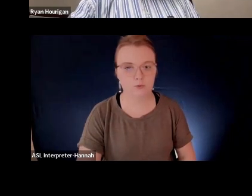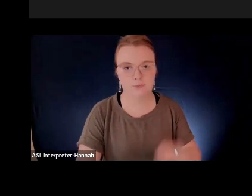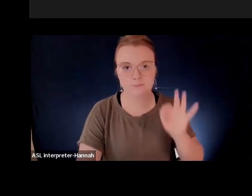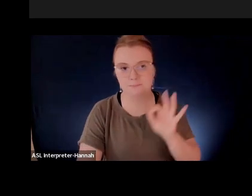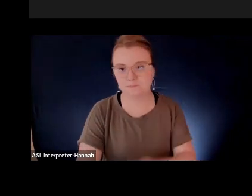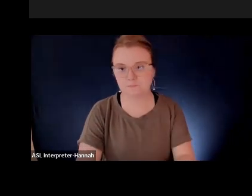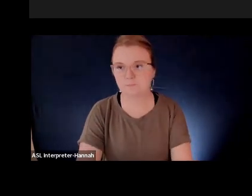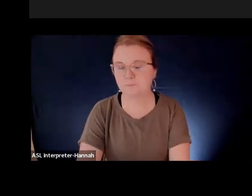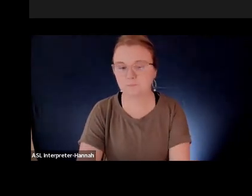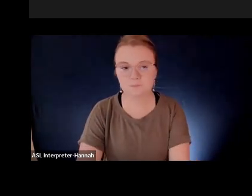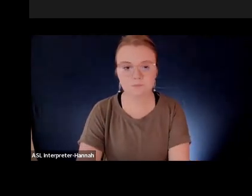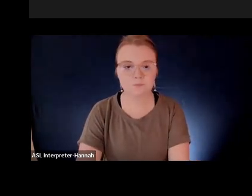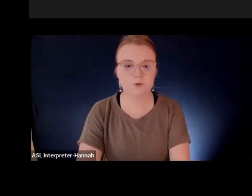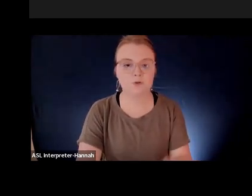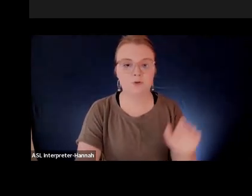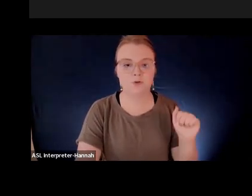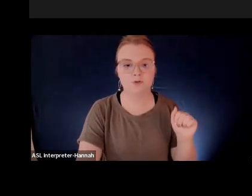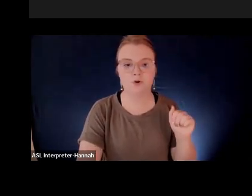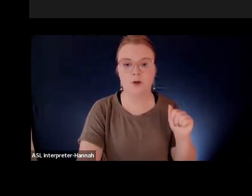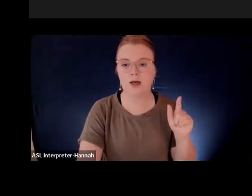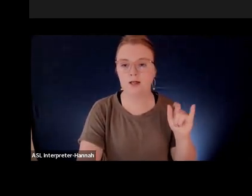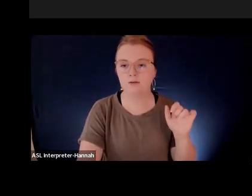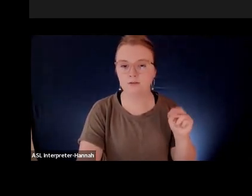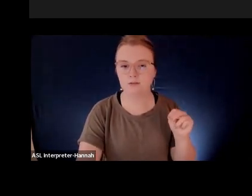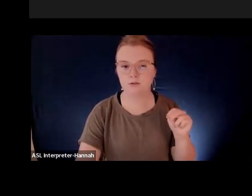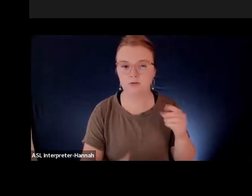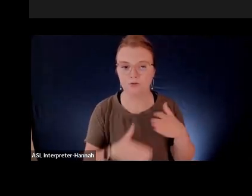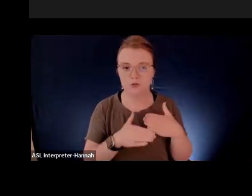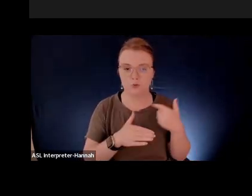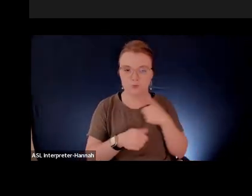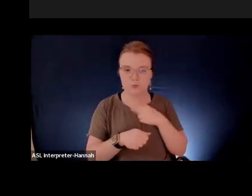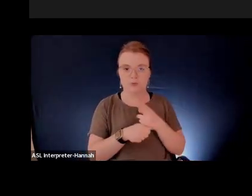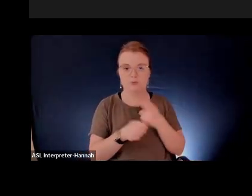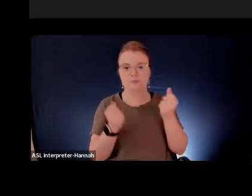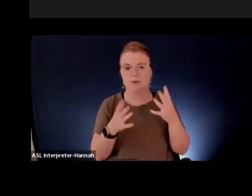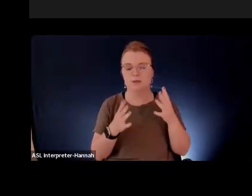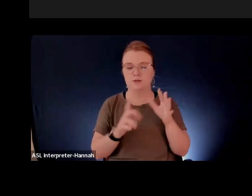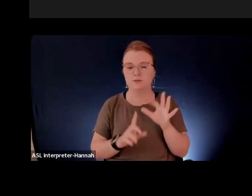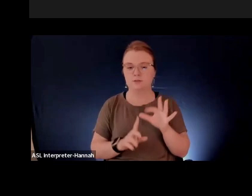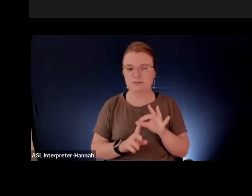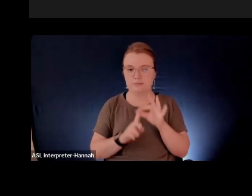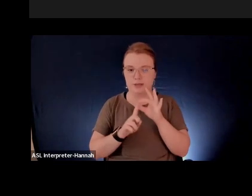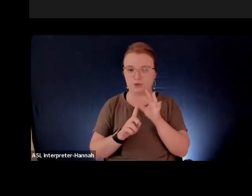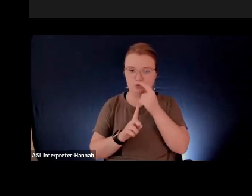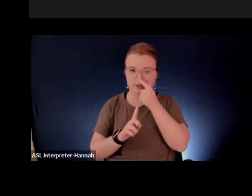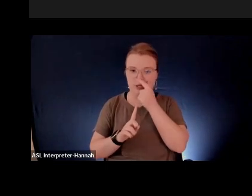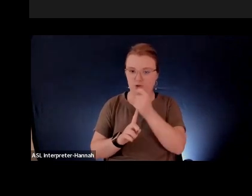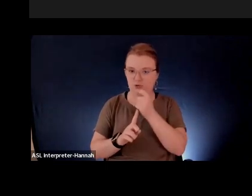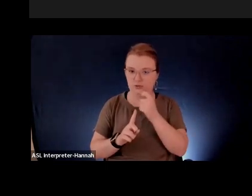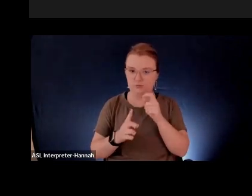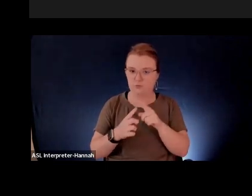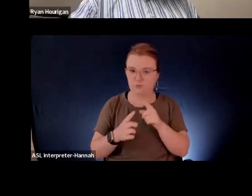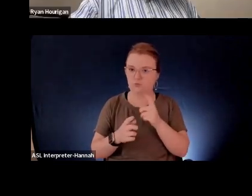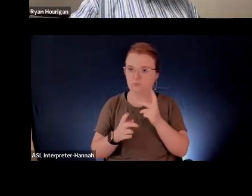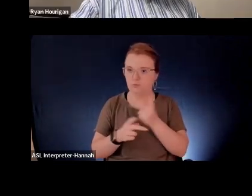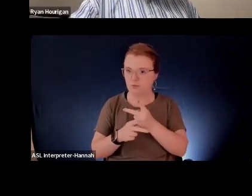Sure, Allison shared that we use a lot of special interests to keep motivation up. Excellent.